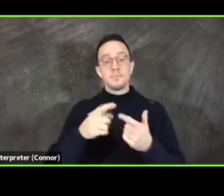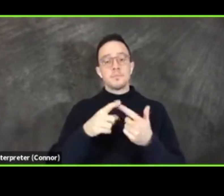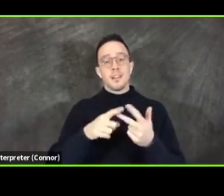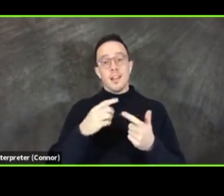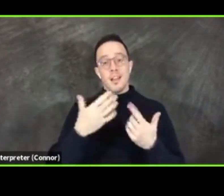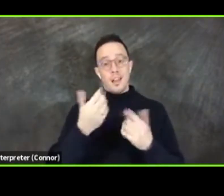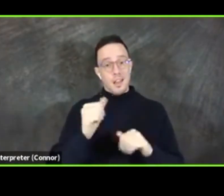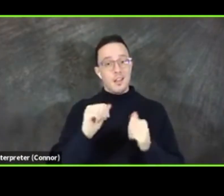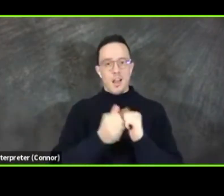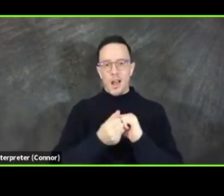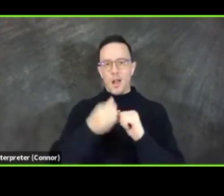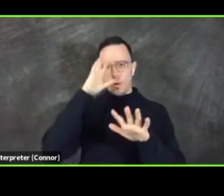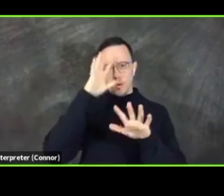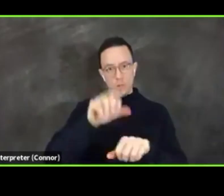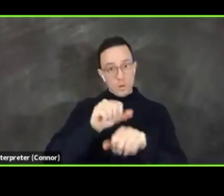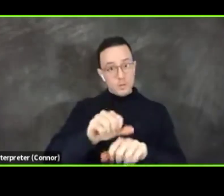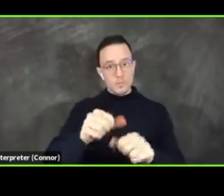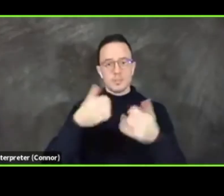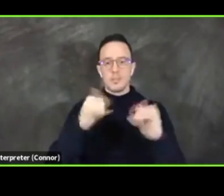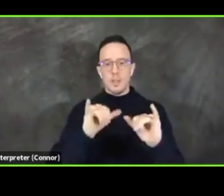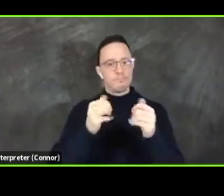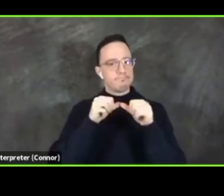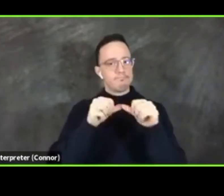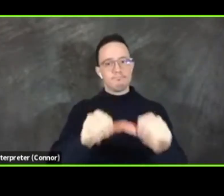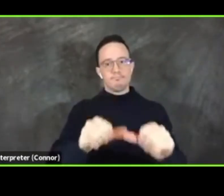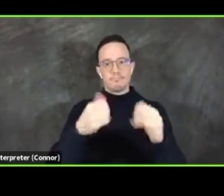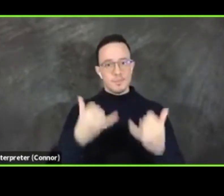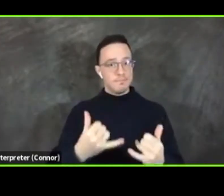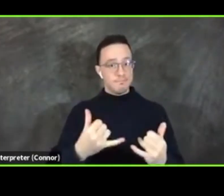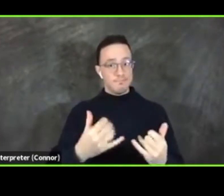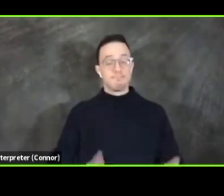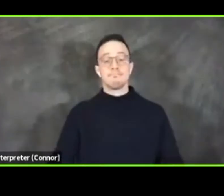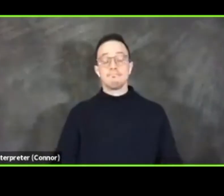AND DISPLACEMENT OF INDIGENOUS AND FIRST NATIONS COMMUNITIES THAT